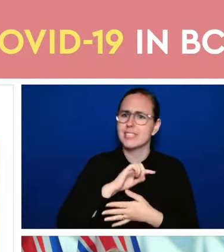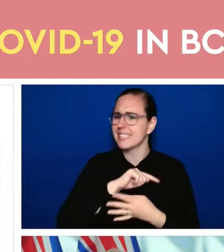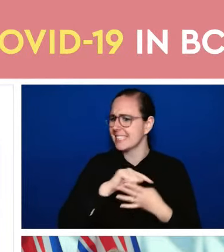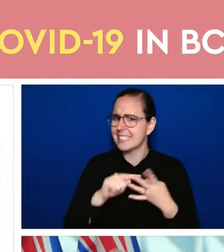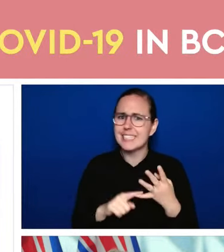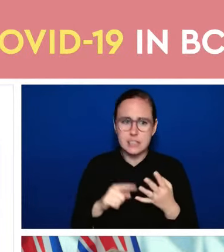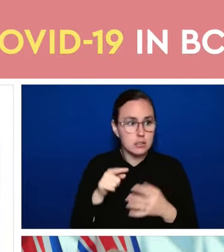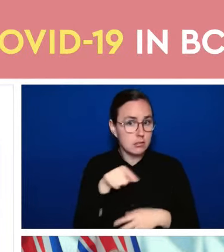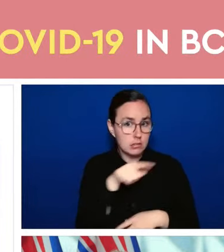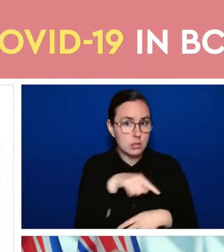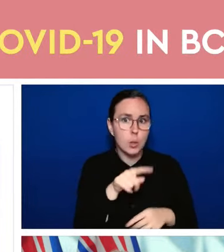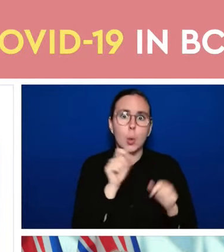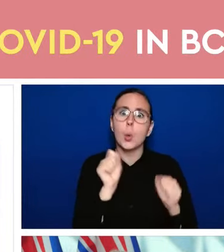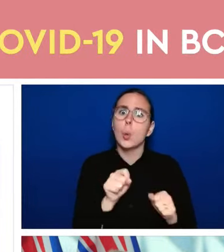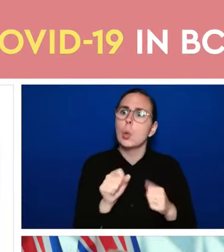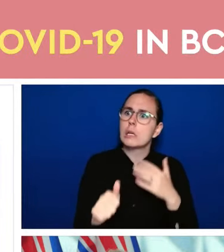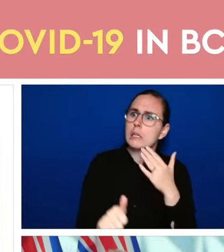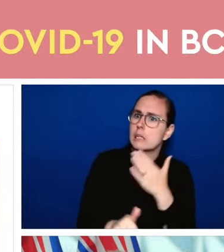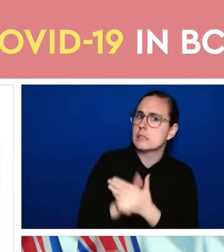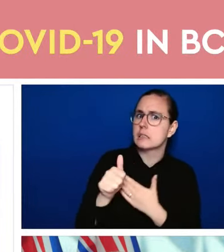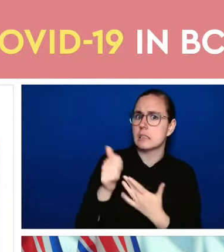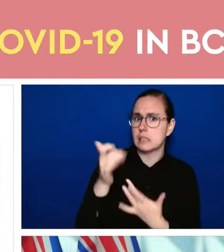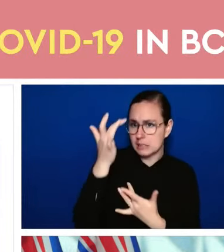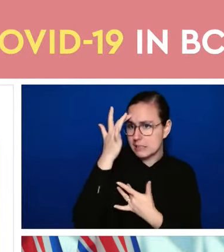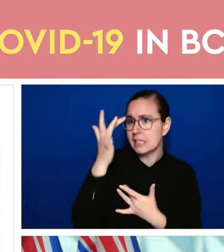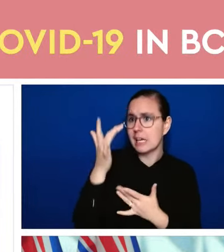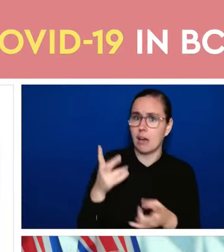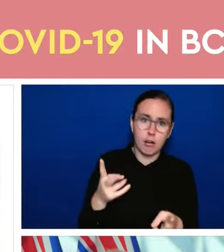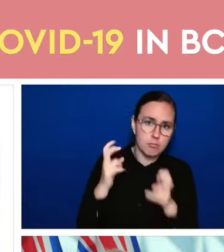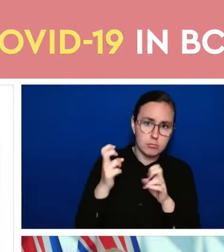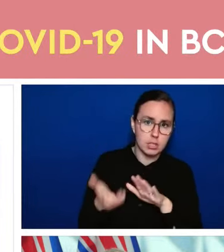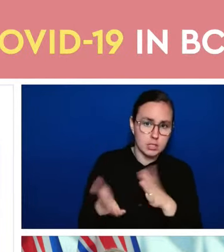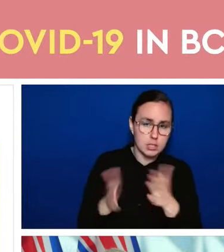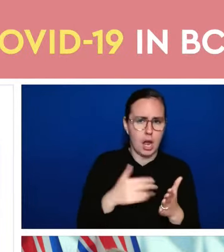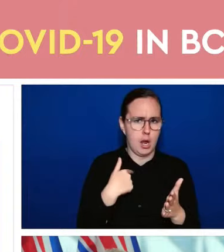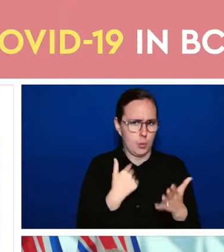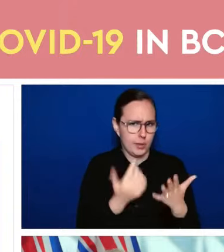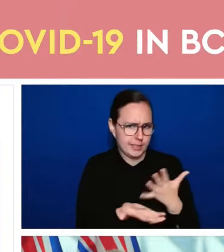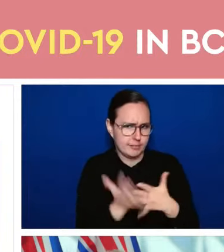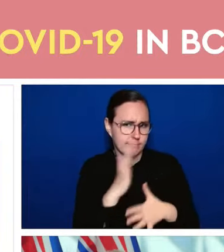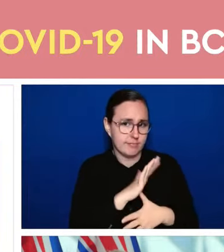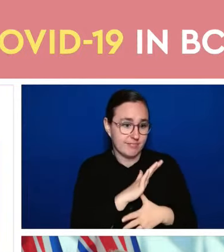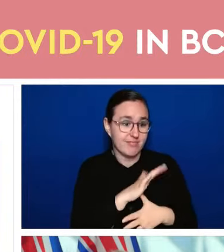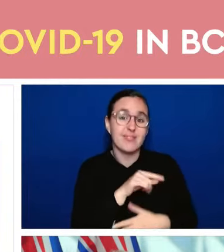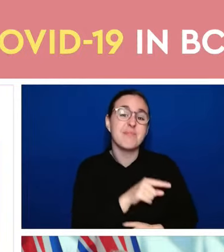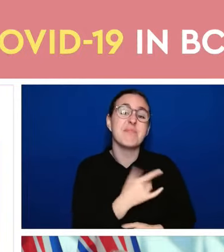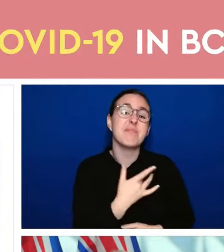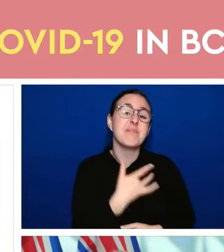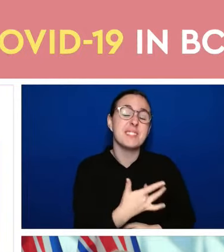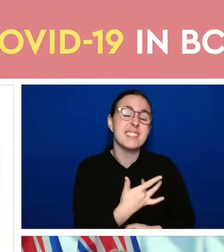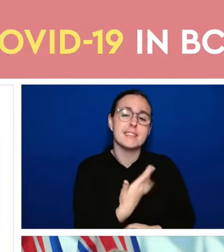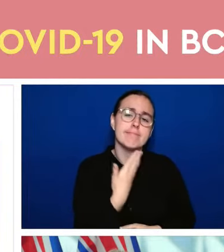that means our seniors and elders people older in age and people who are clinically